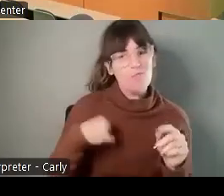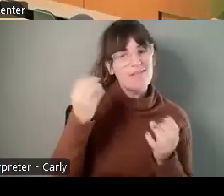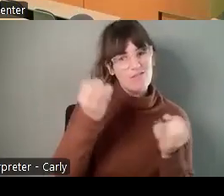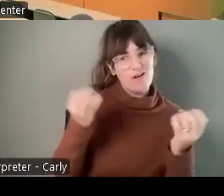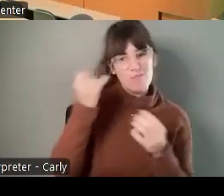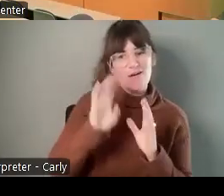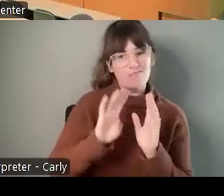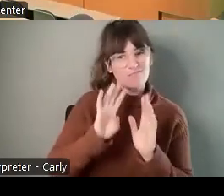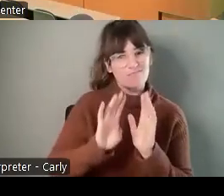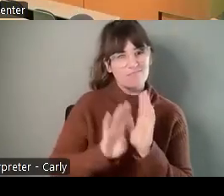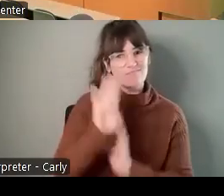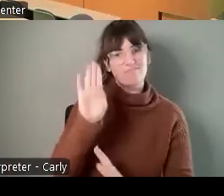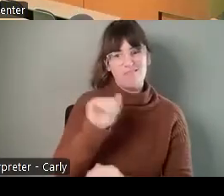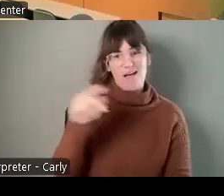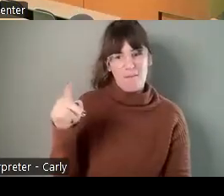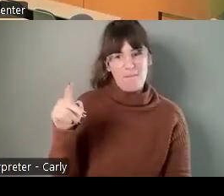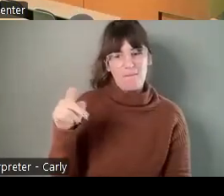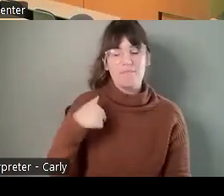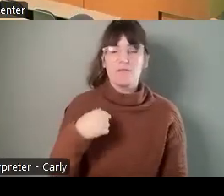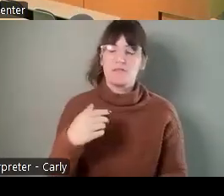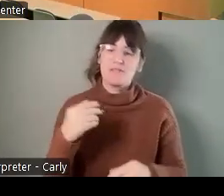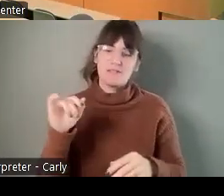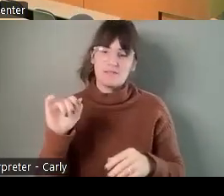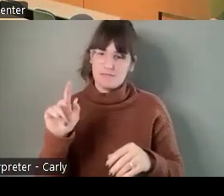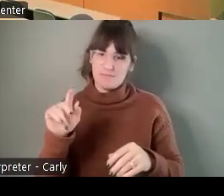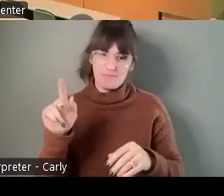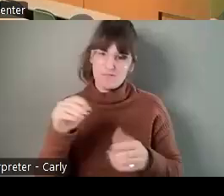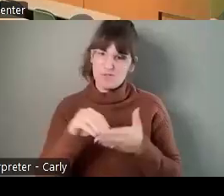more simplistically. We encourage kids, they don't their phones on the unit, but to take a picture of